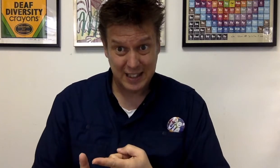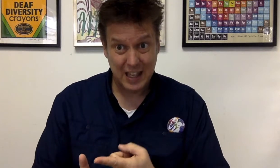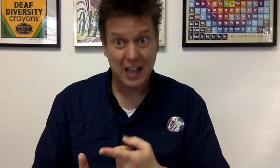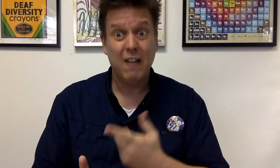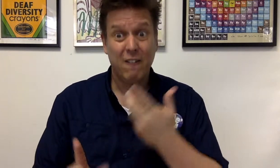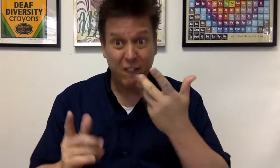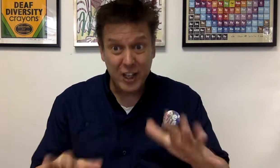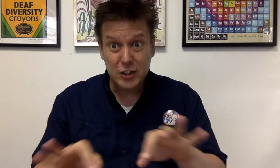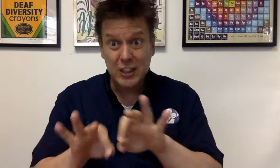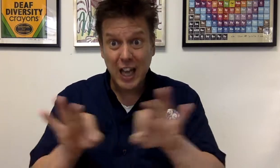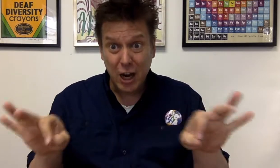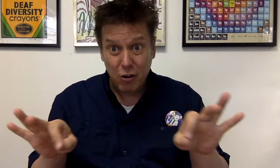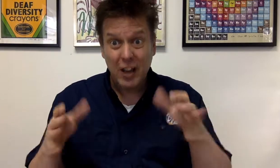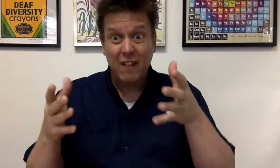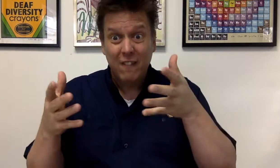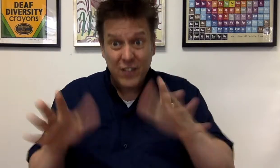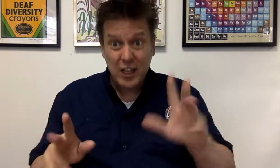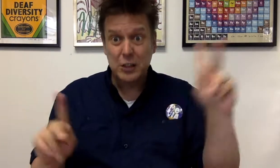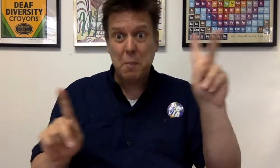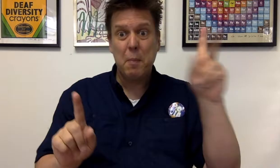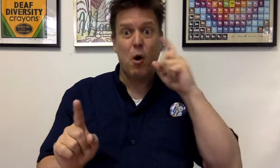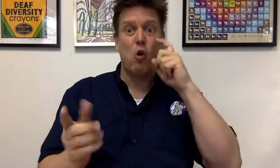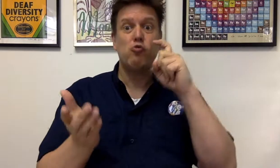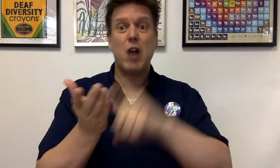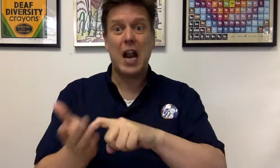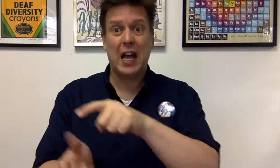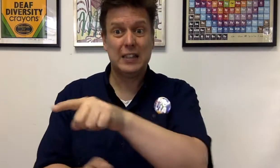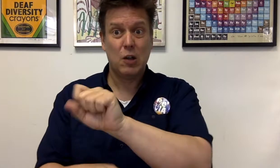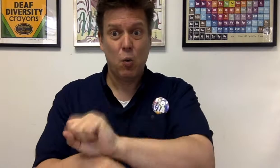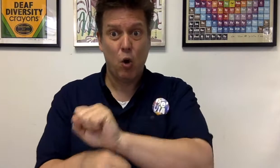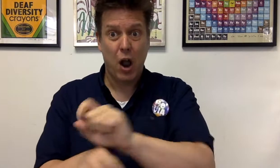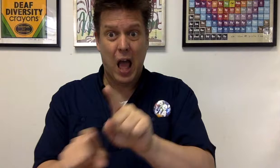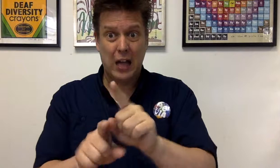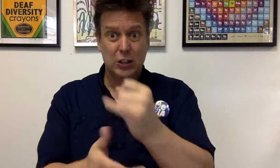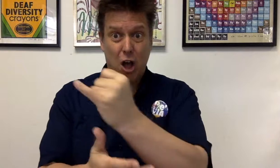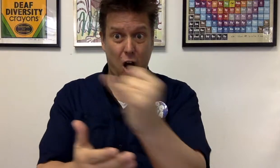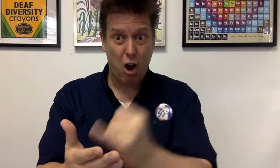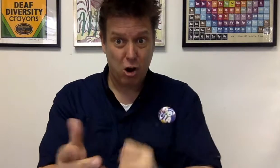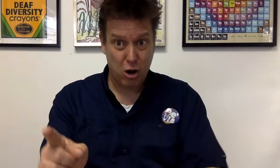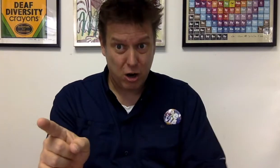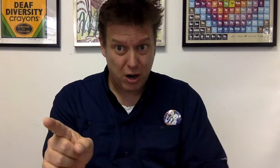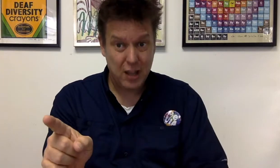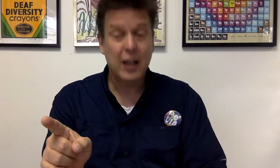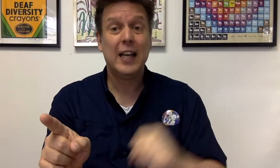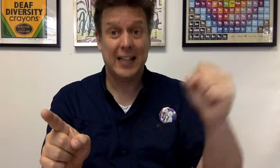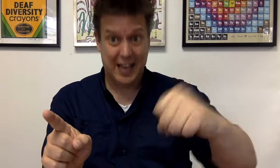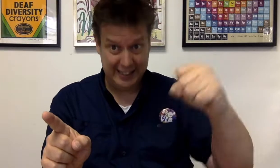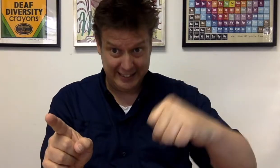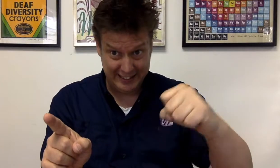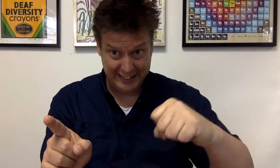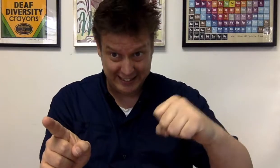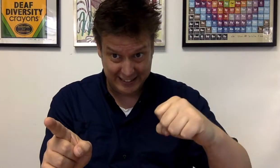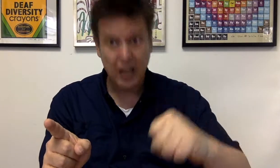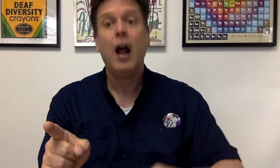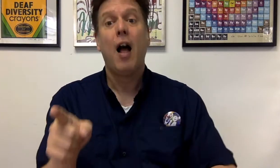a recognized artist, they have a degree in art, If people recognize their work,